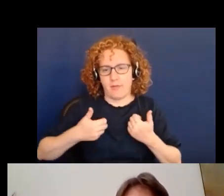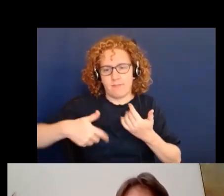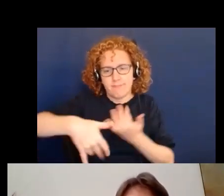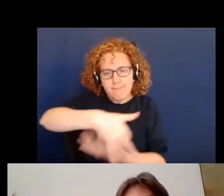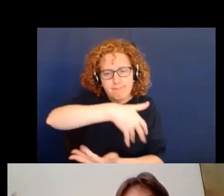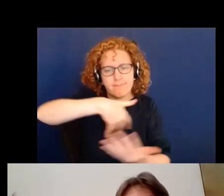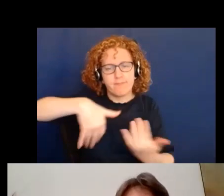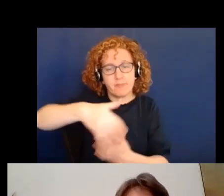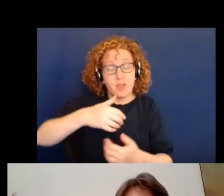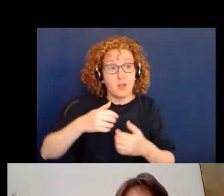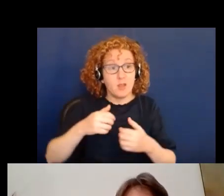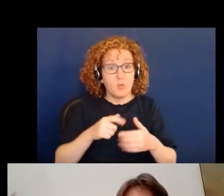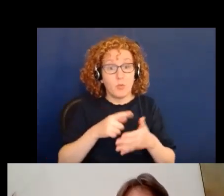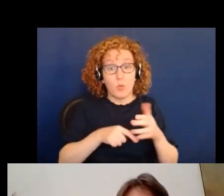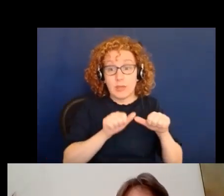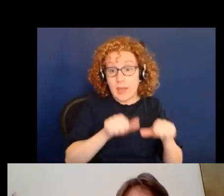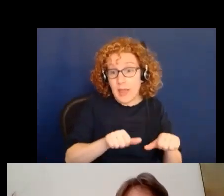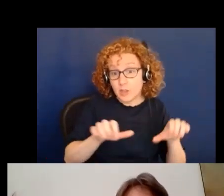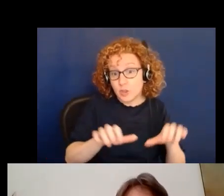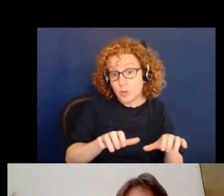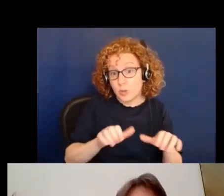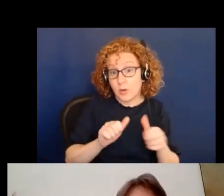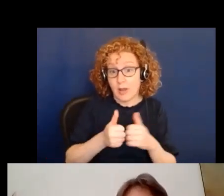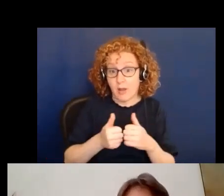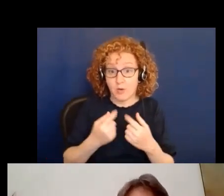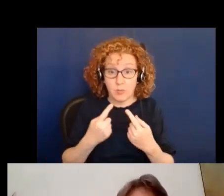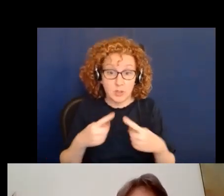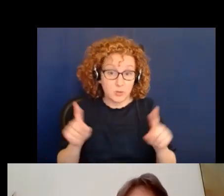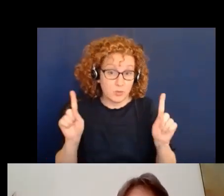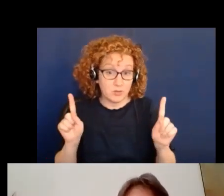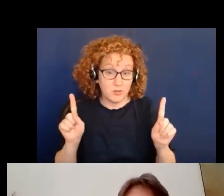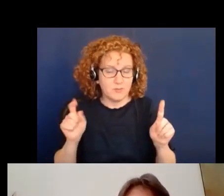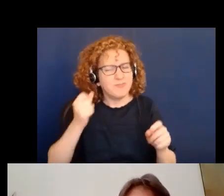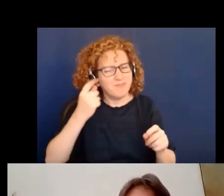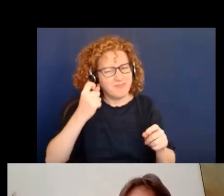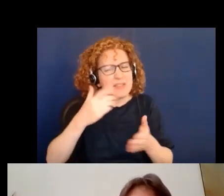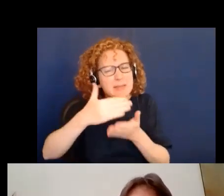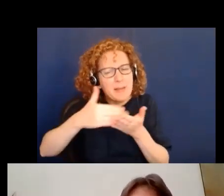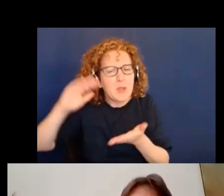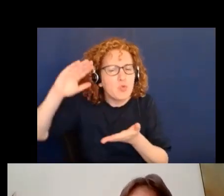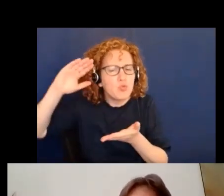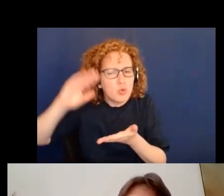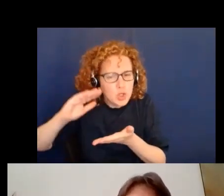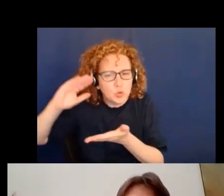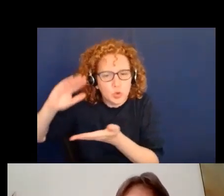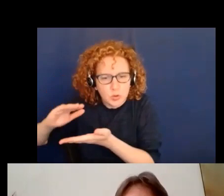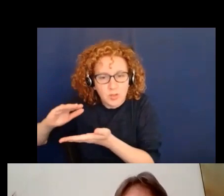it even if it's reduced like Kalpen was saying a lot of things are reduced but what can we do